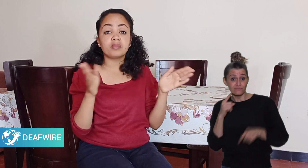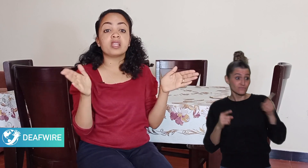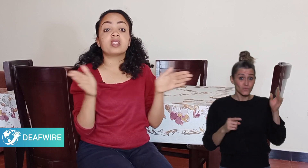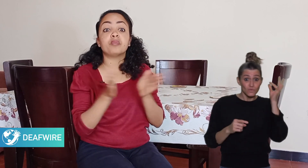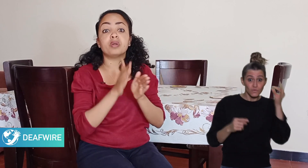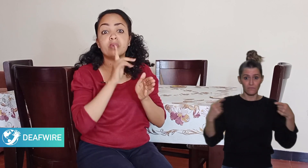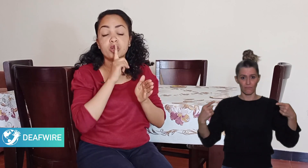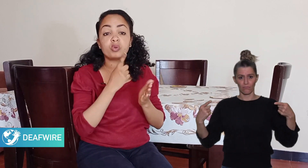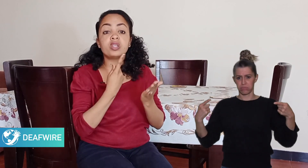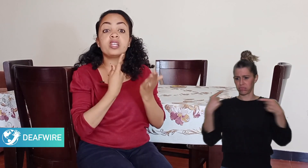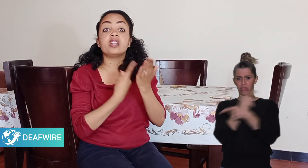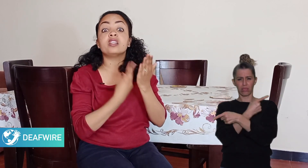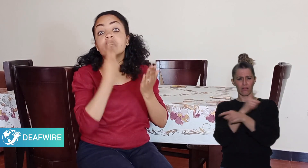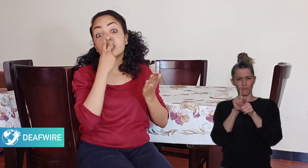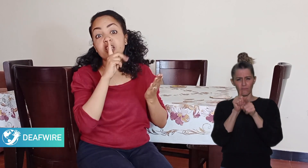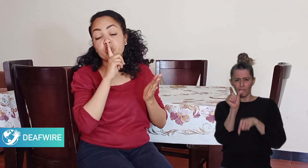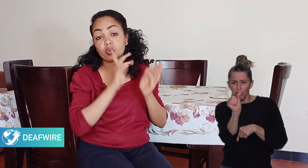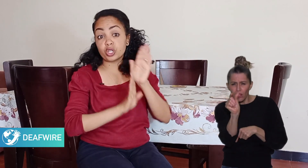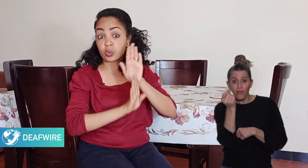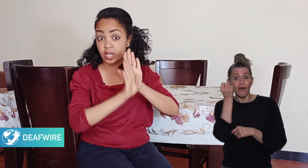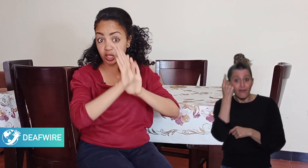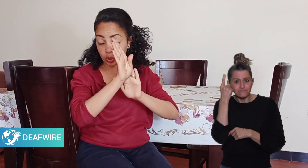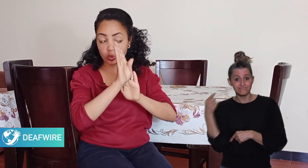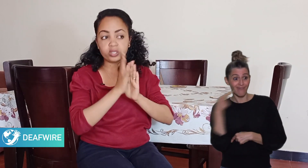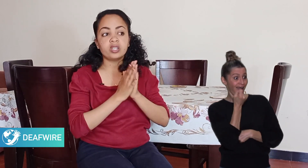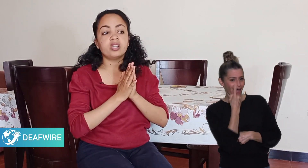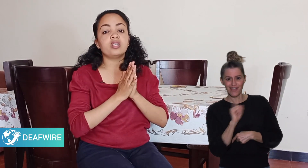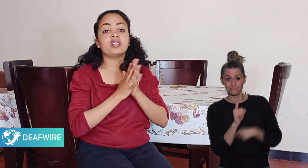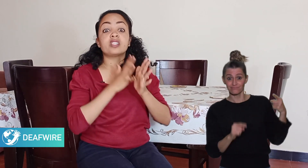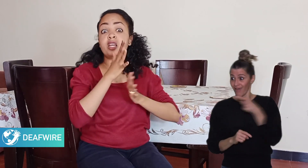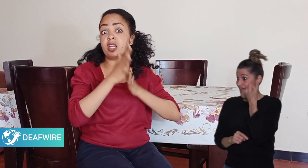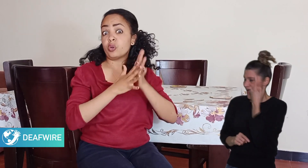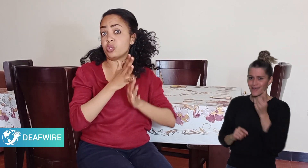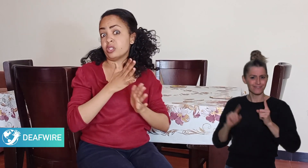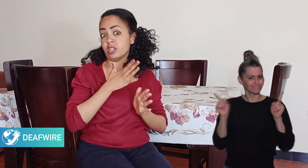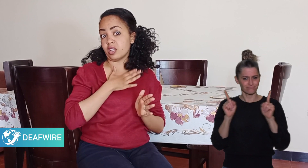Both communities had a narrow understanding about the other.